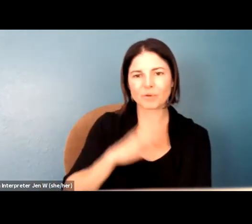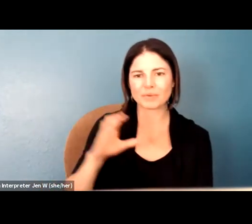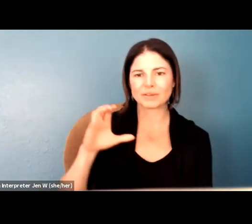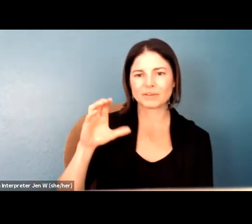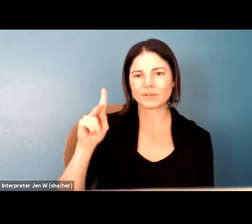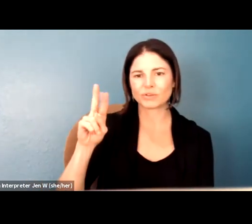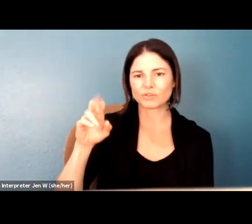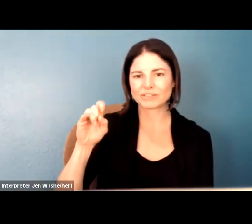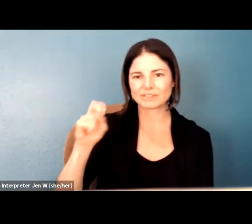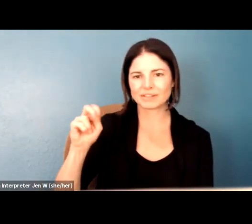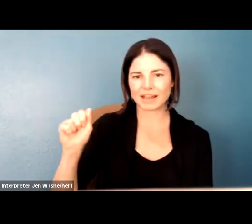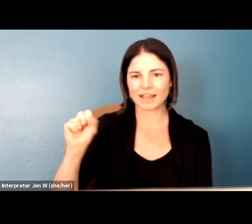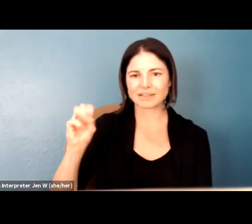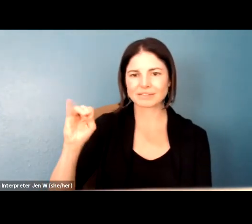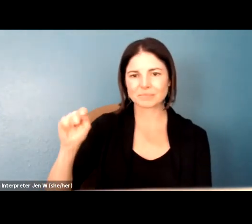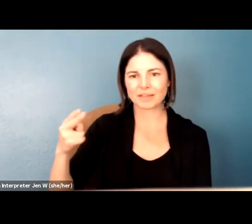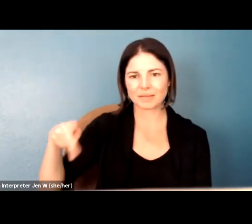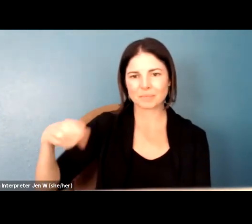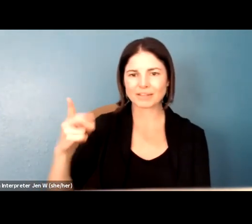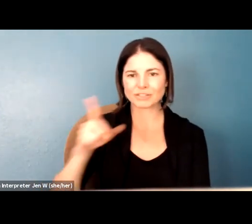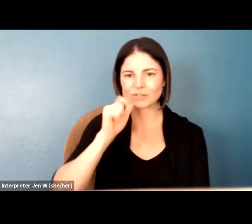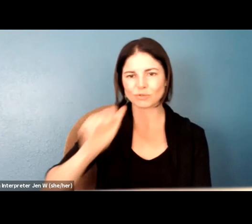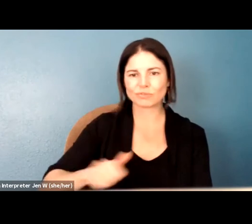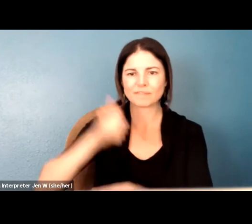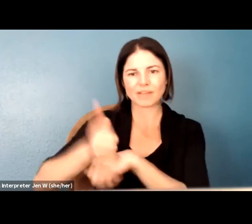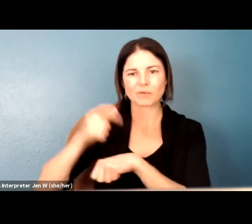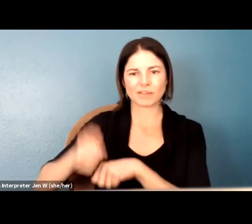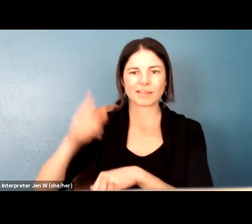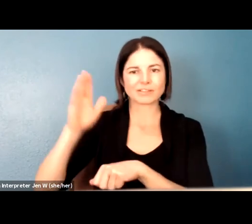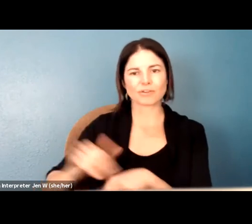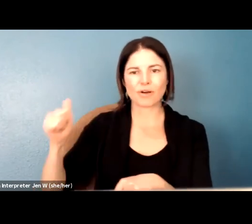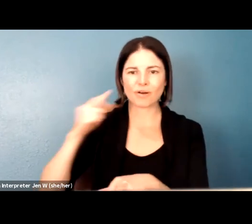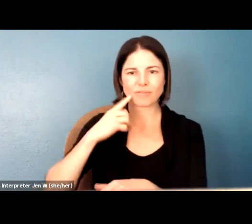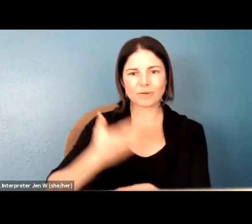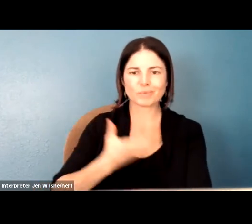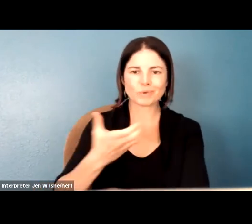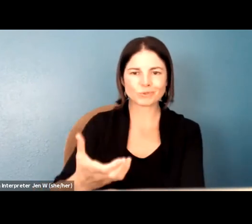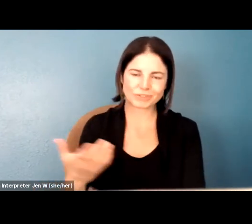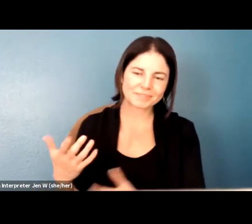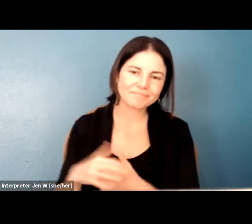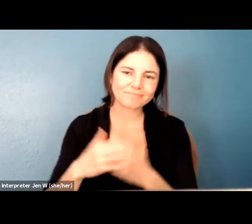PhD, who founded this call site black women. Thank you